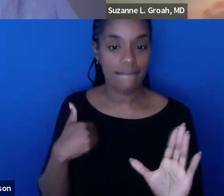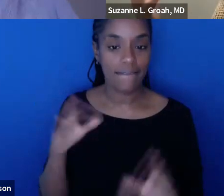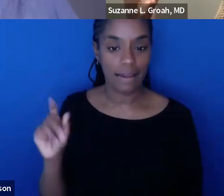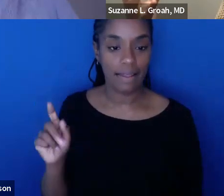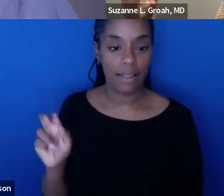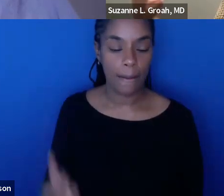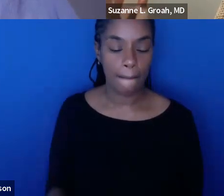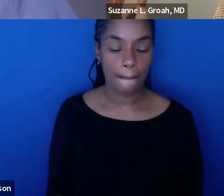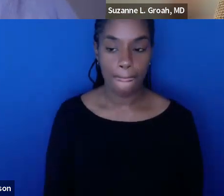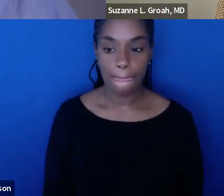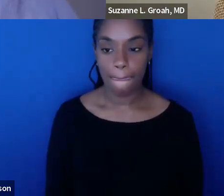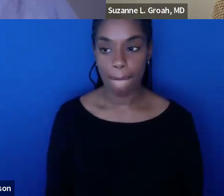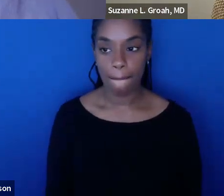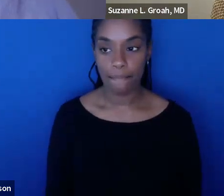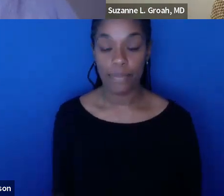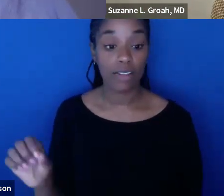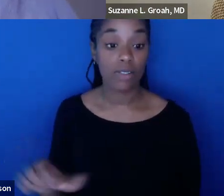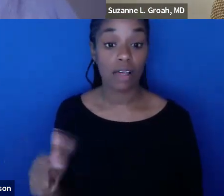Now there are a couple other groups that have guidelines as well.